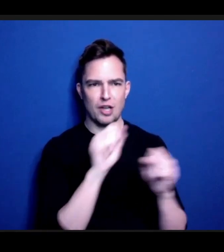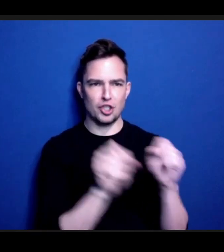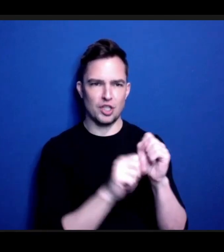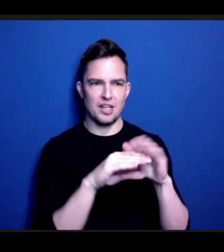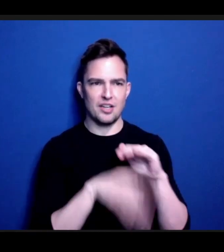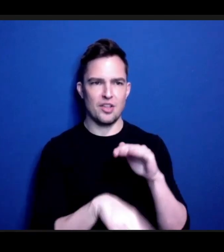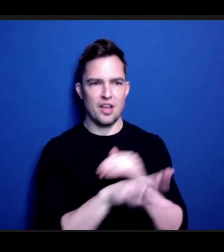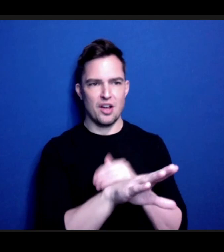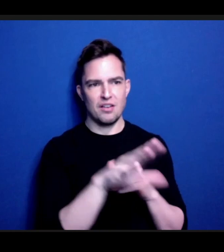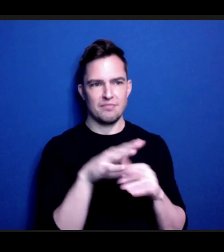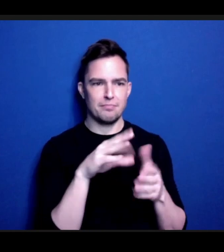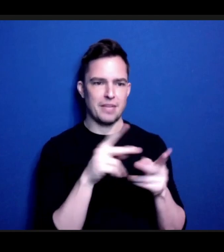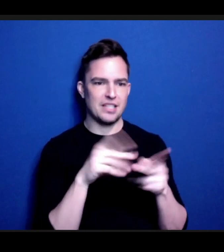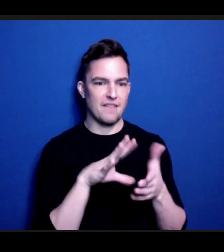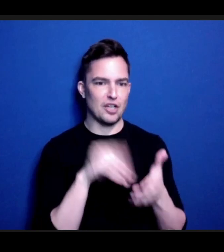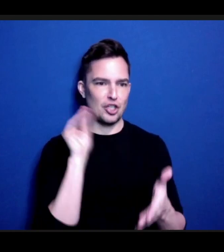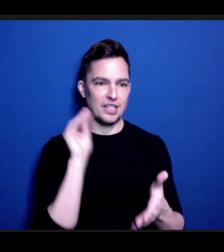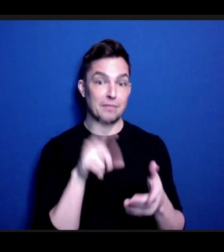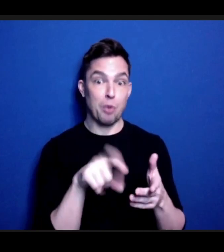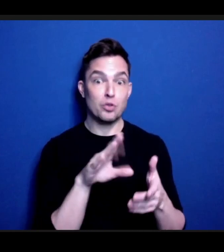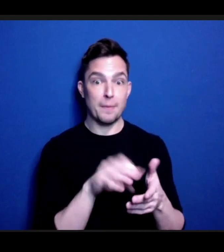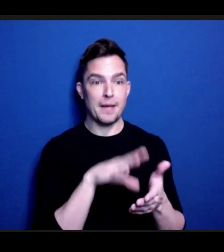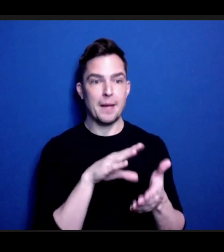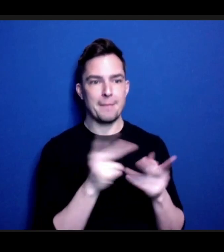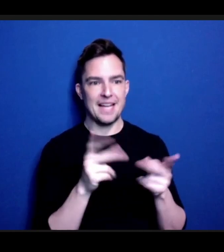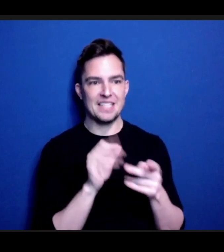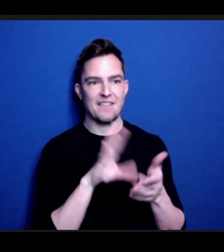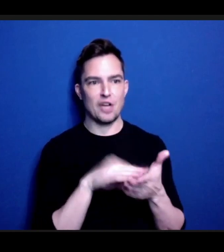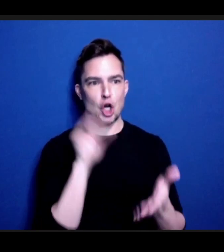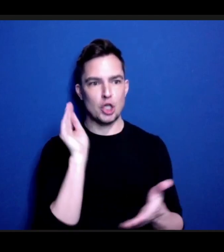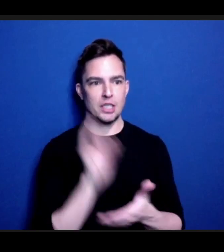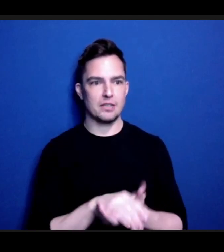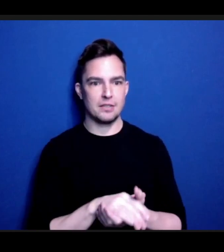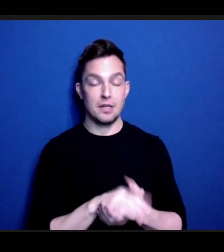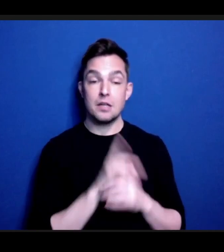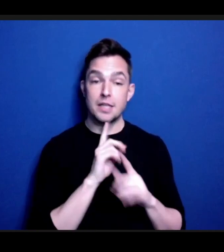that are supposed to be spaces of learning. To answer the other question that you did